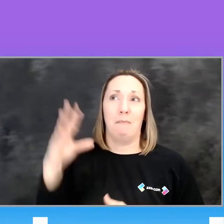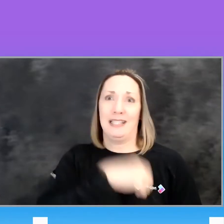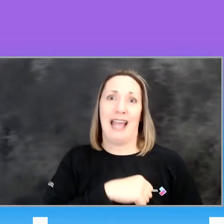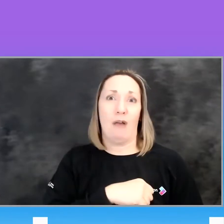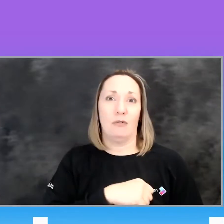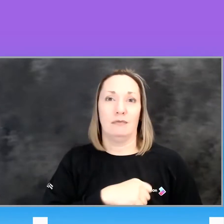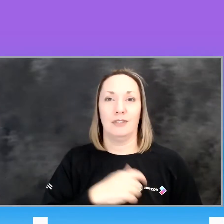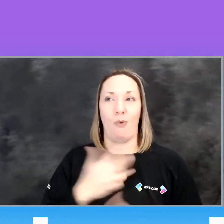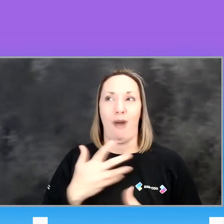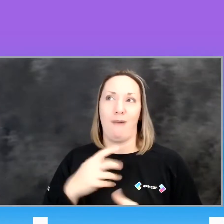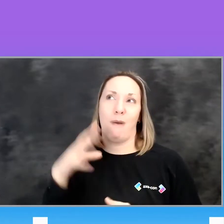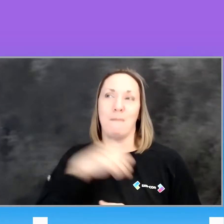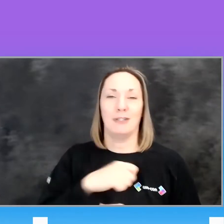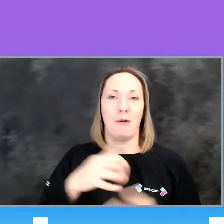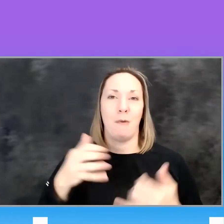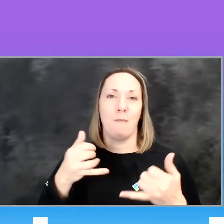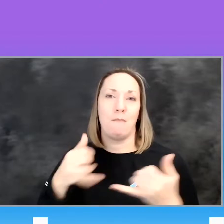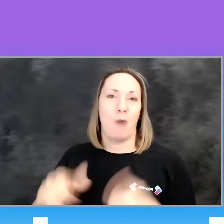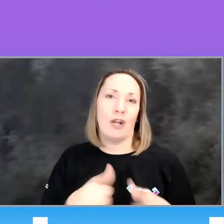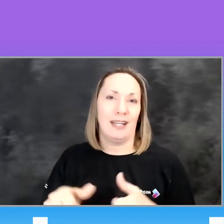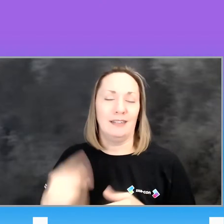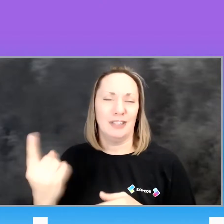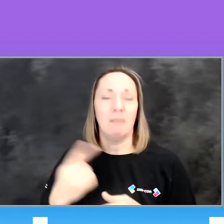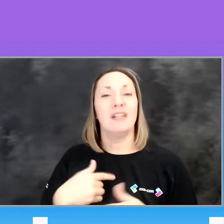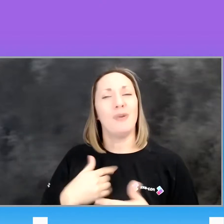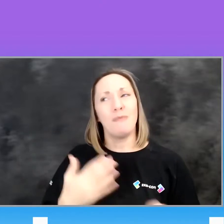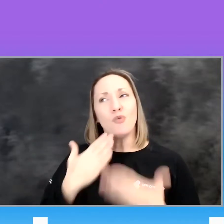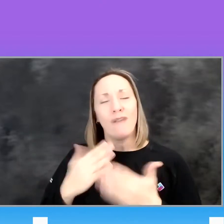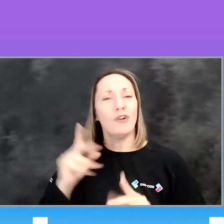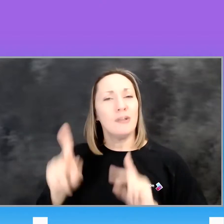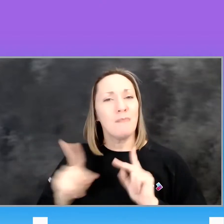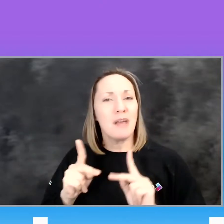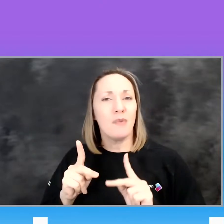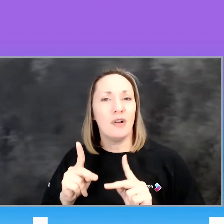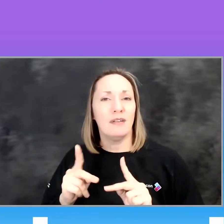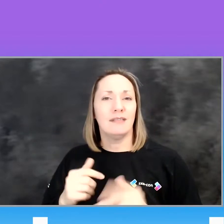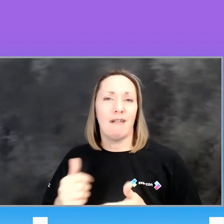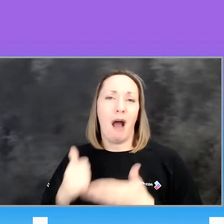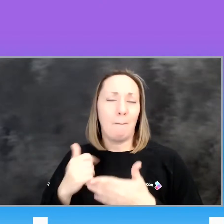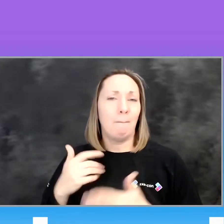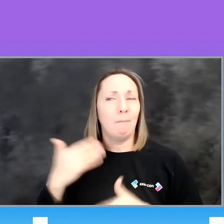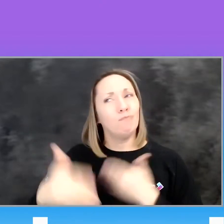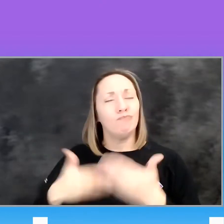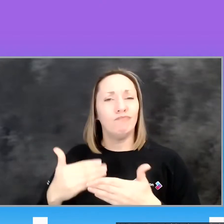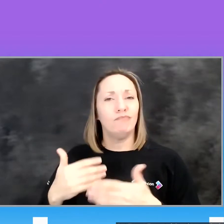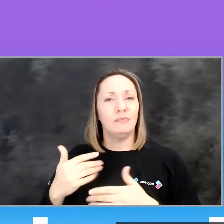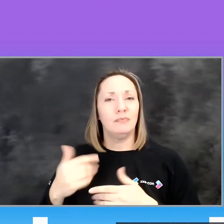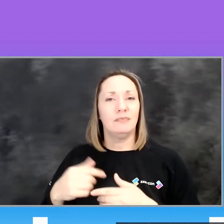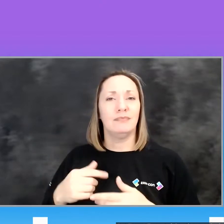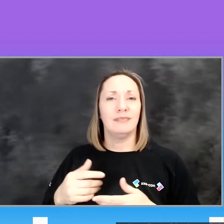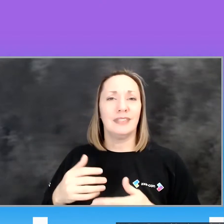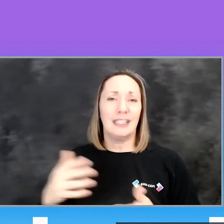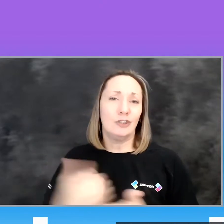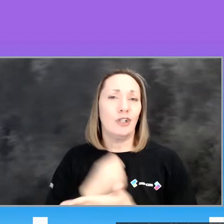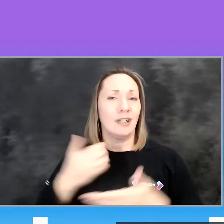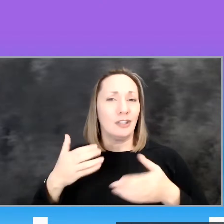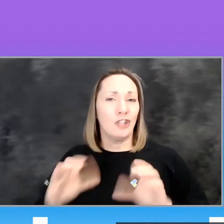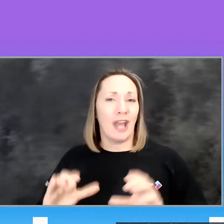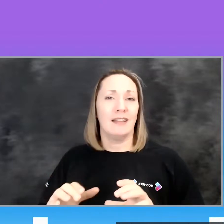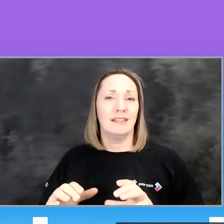that's going on. But I'm really grateful to the people that, you know, put in a good word for me